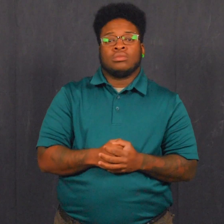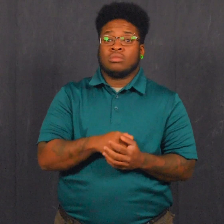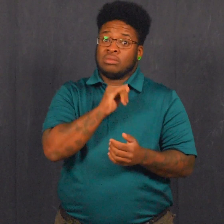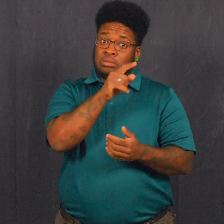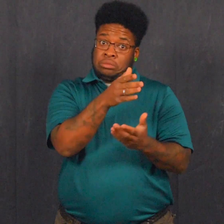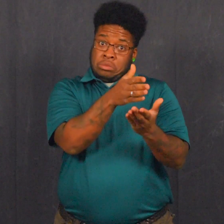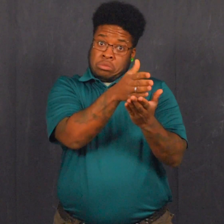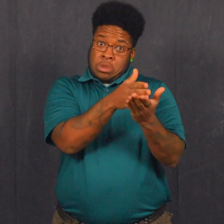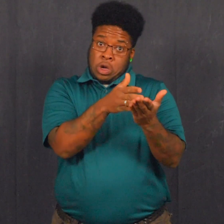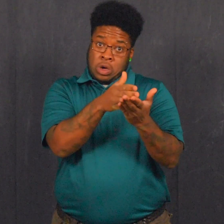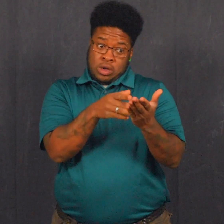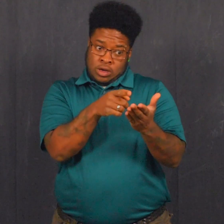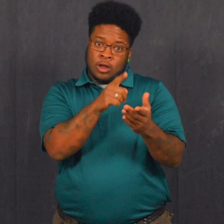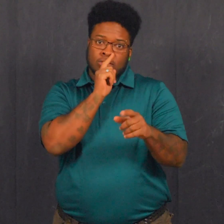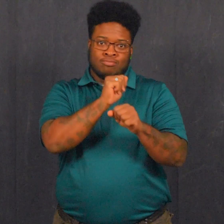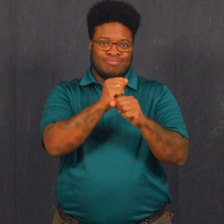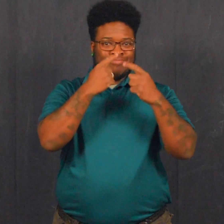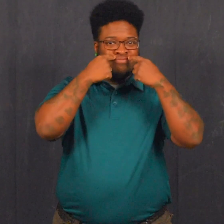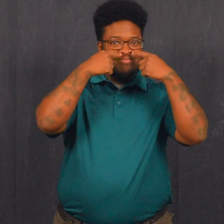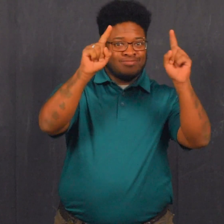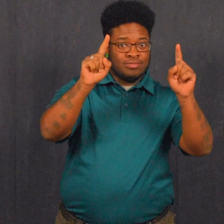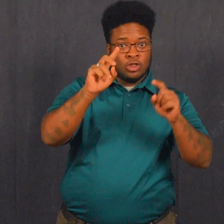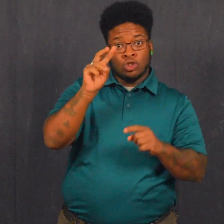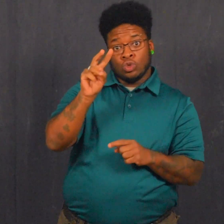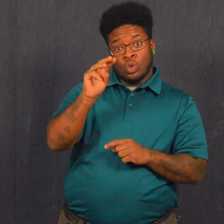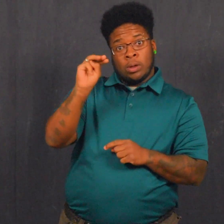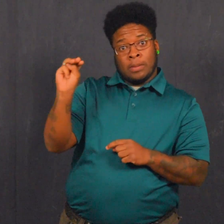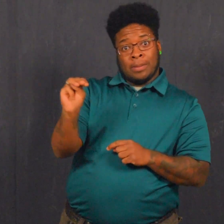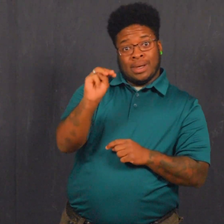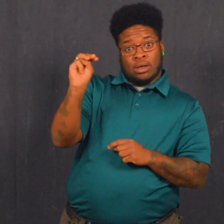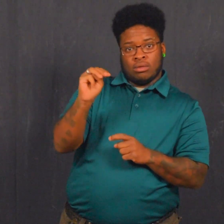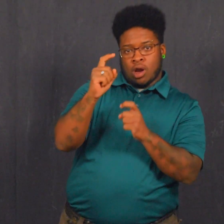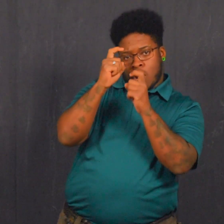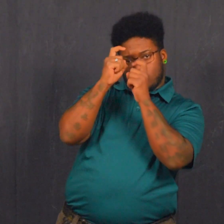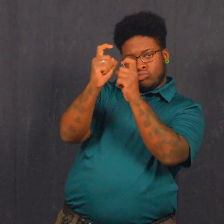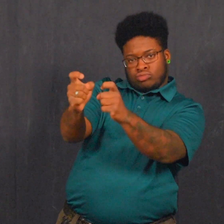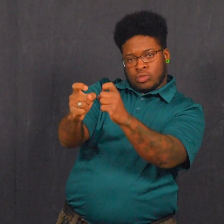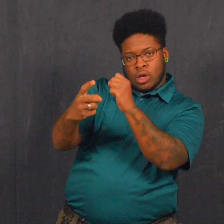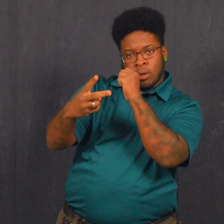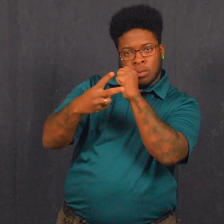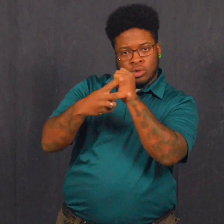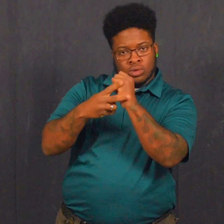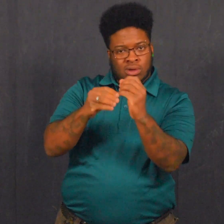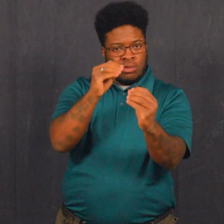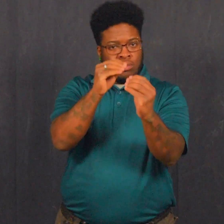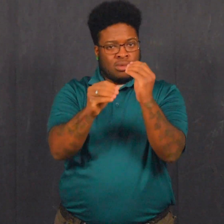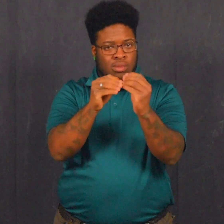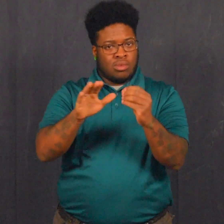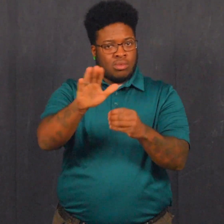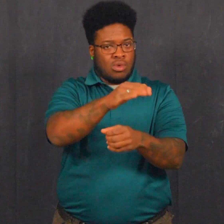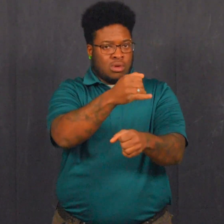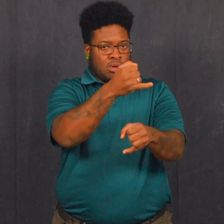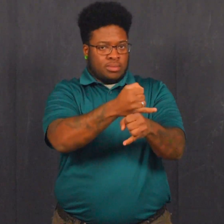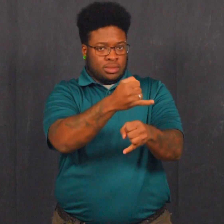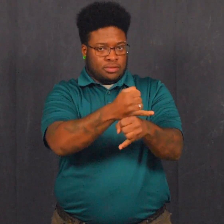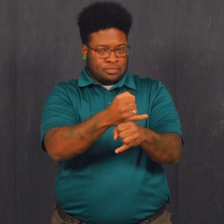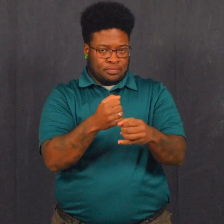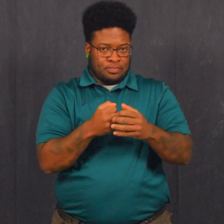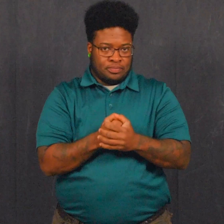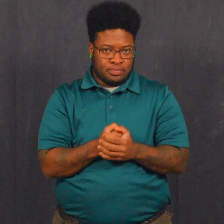This was partially successful. $2 million was awarded to preserve and repair their campus.